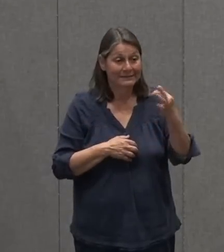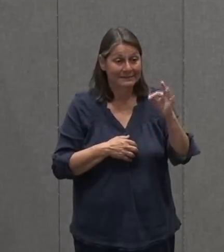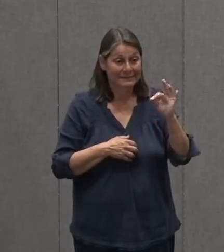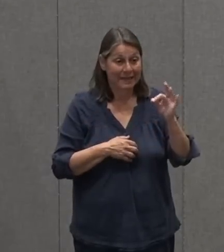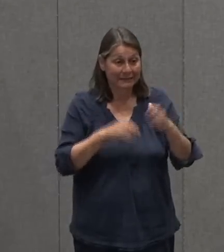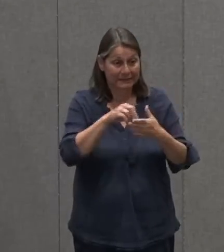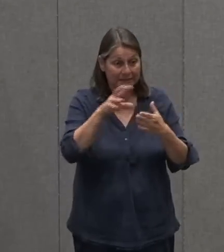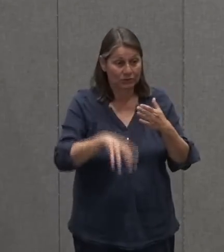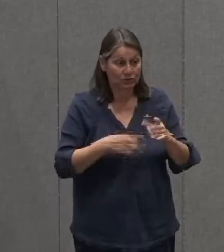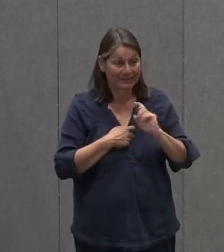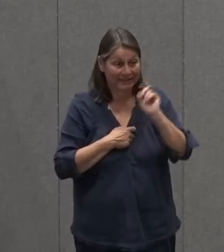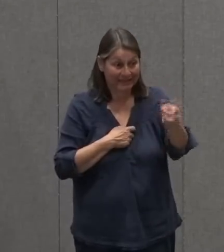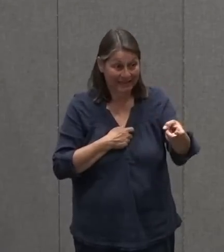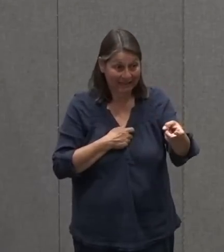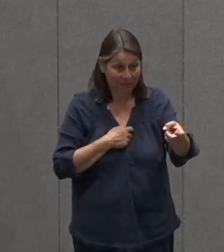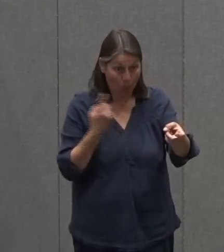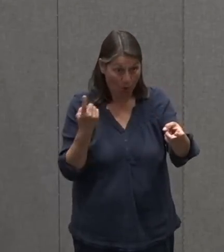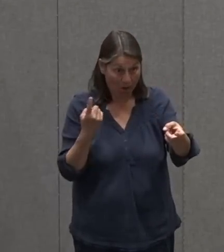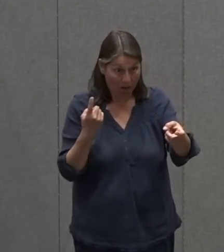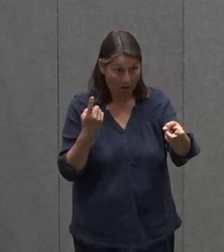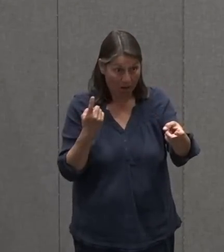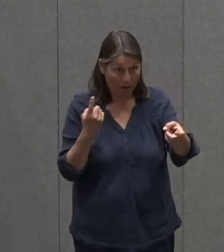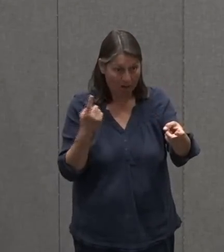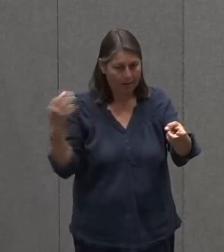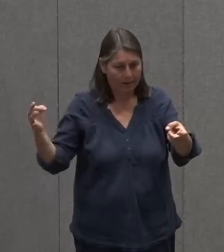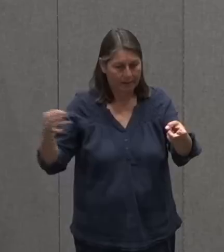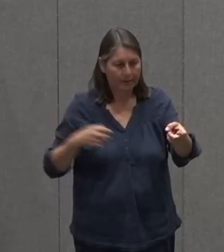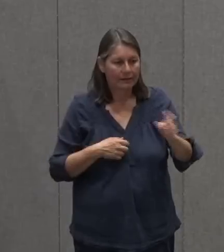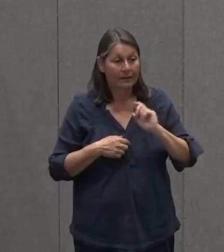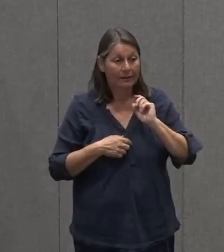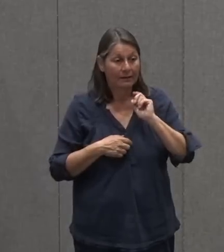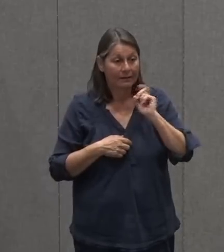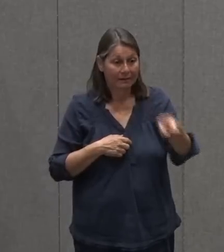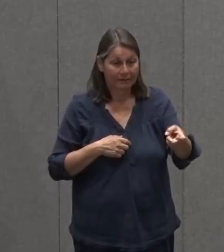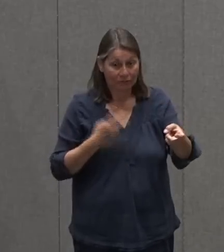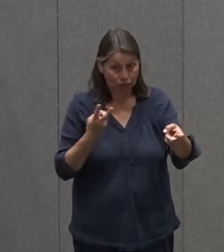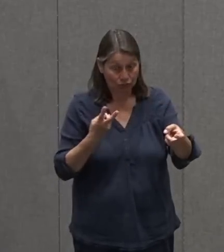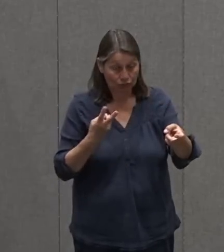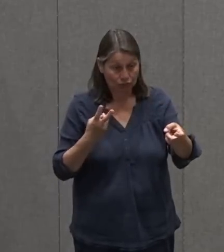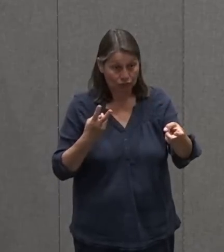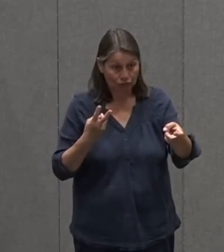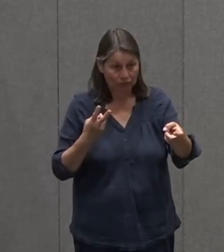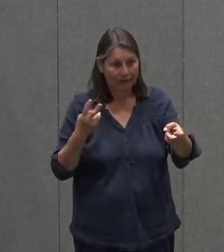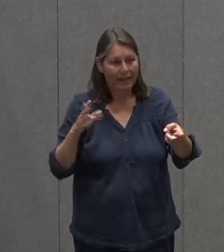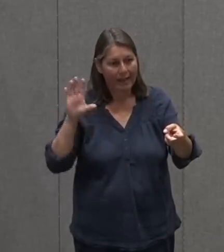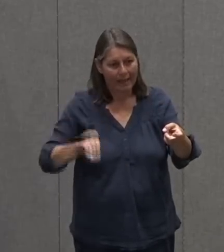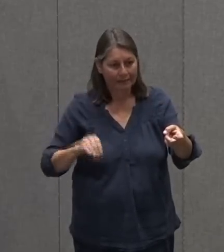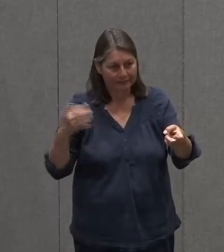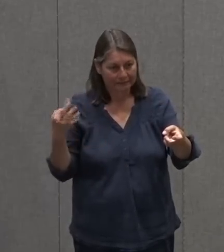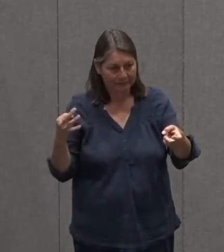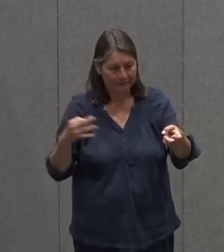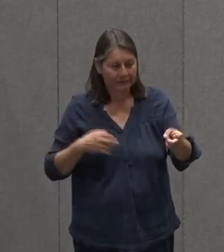is I'd like you guys to try to go ahead and figure that out. How many would you give to,